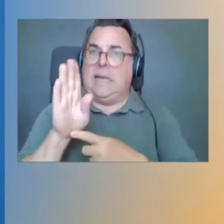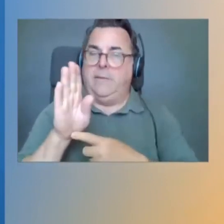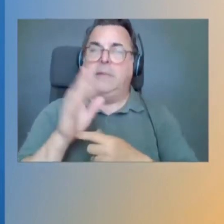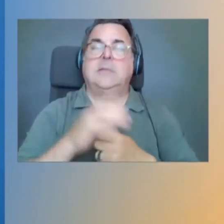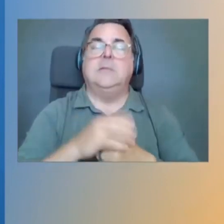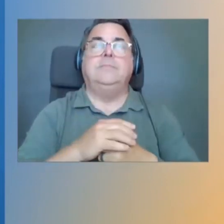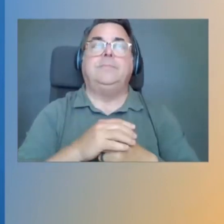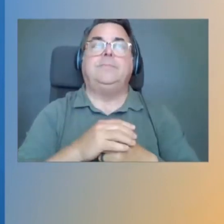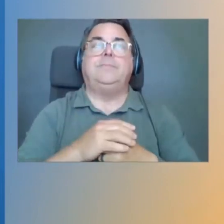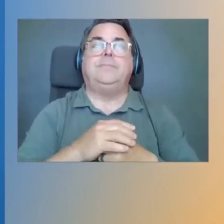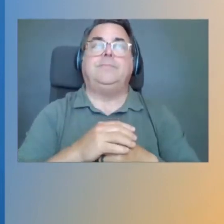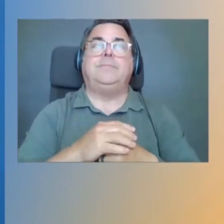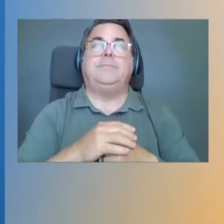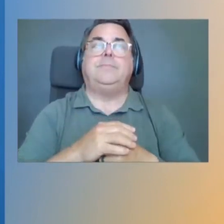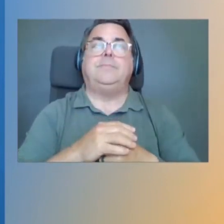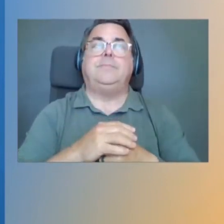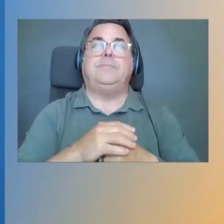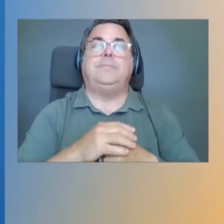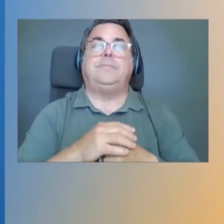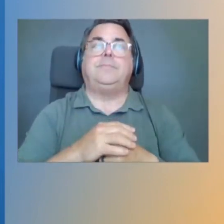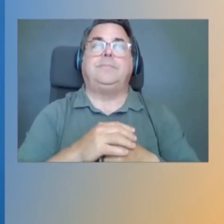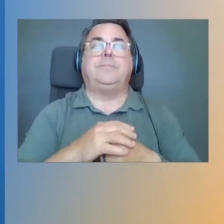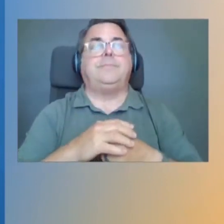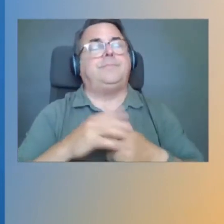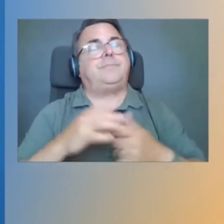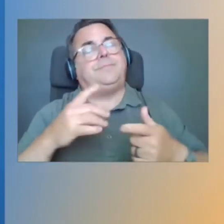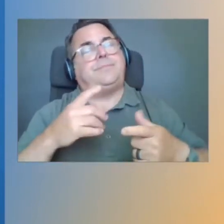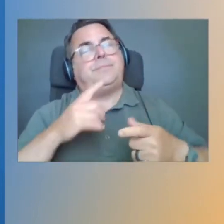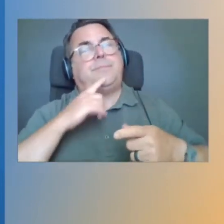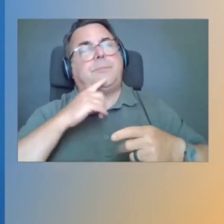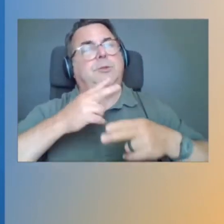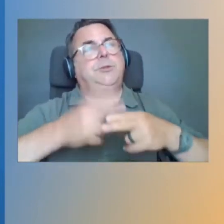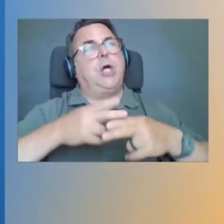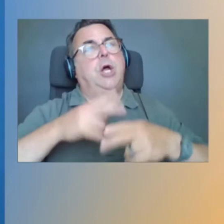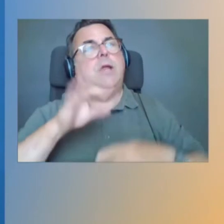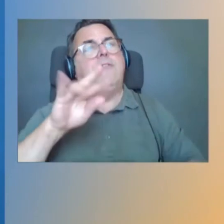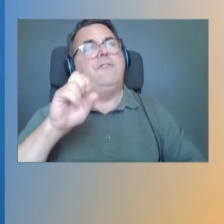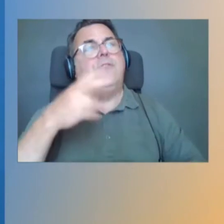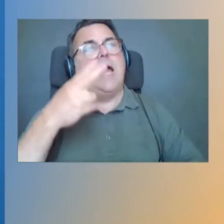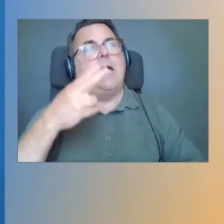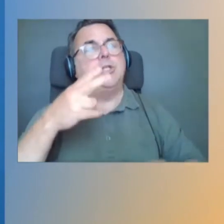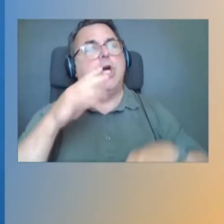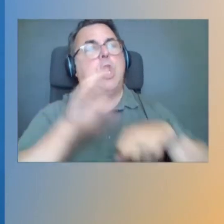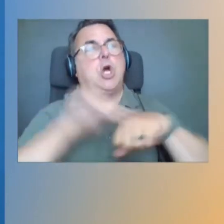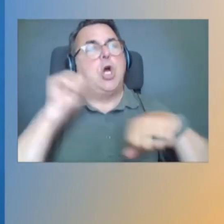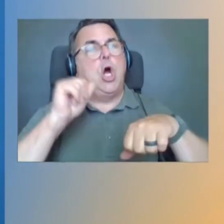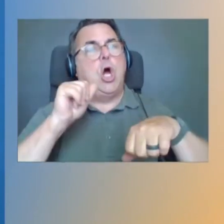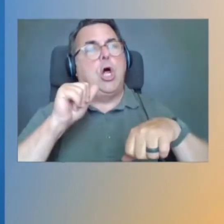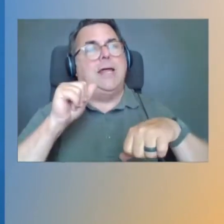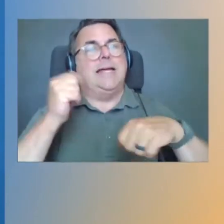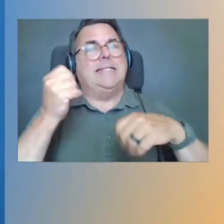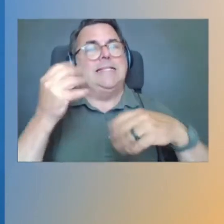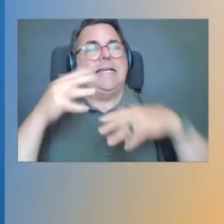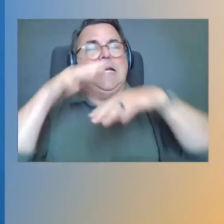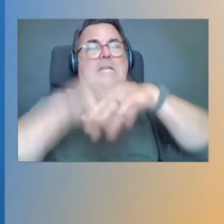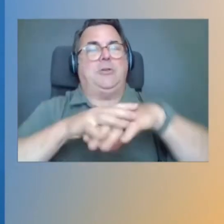which we really call it as the flash translation layer integrated into the SSD firmware that can significantly reduce the SSD spikes,